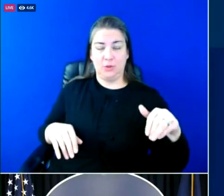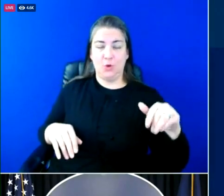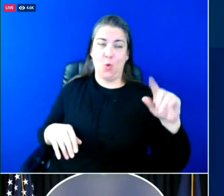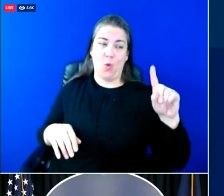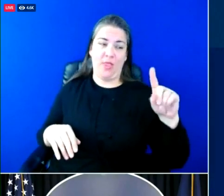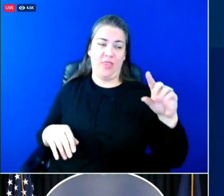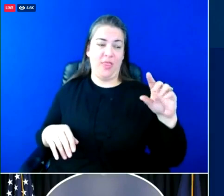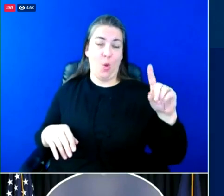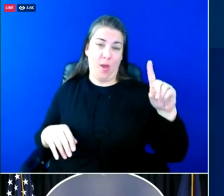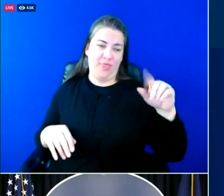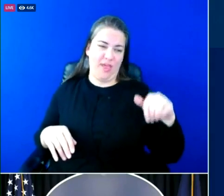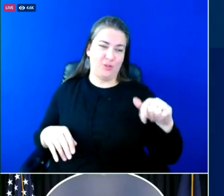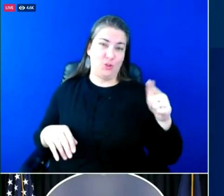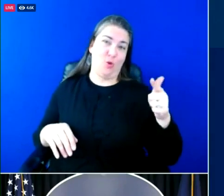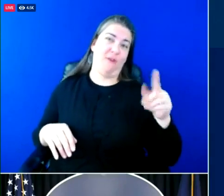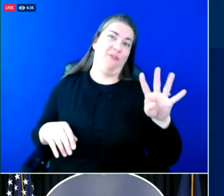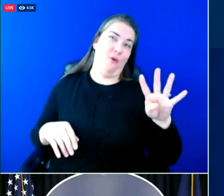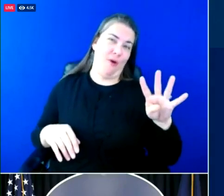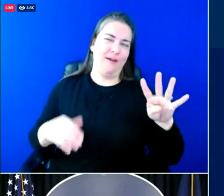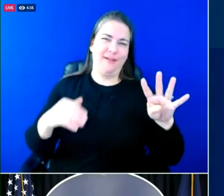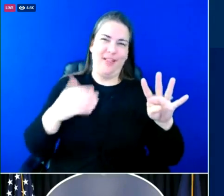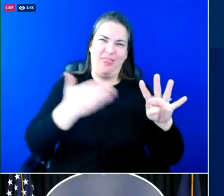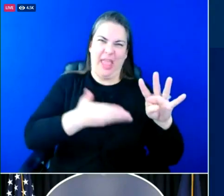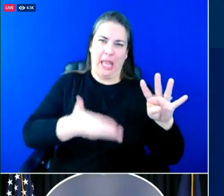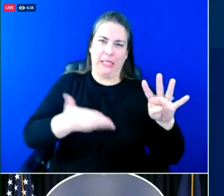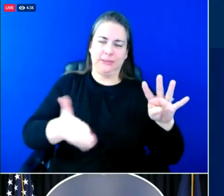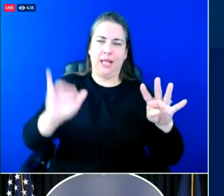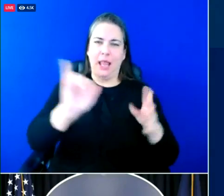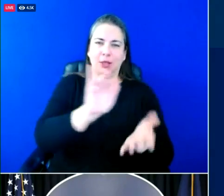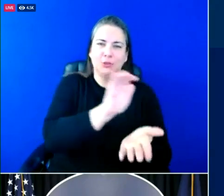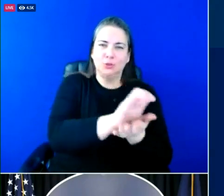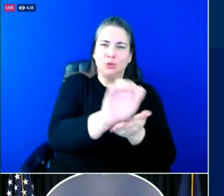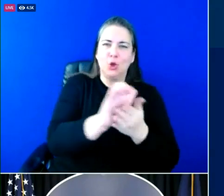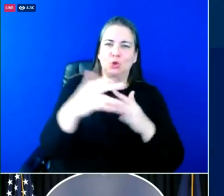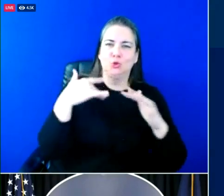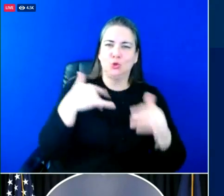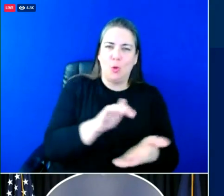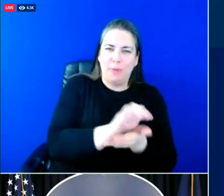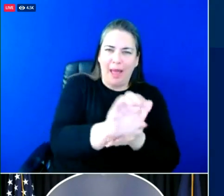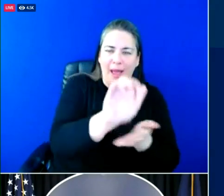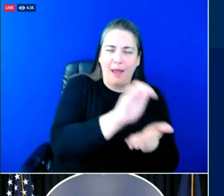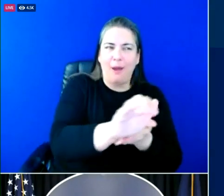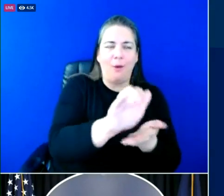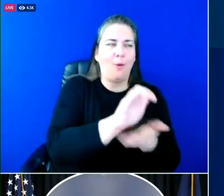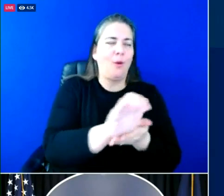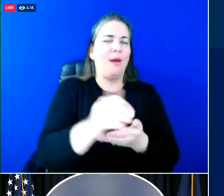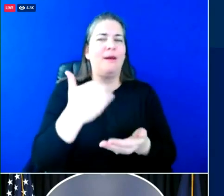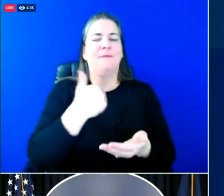That includes snowplows, of course, for these events and the trucks that are